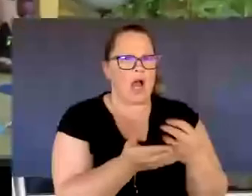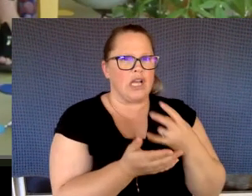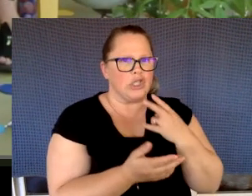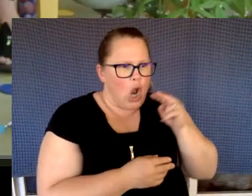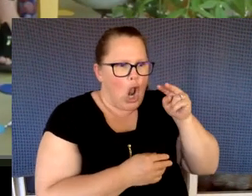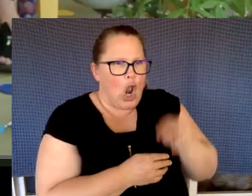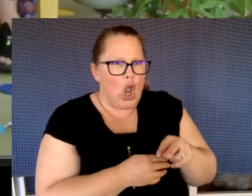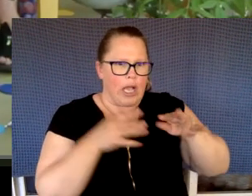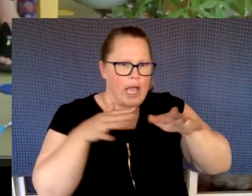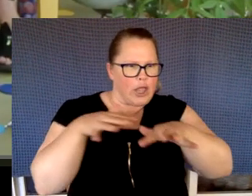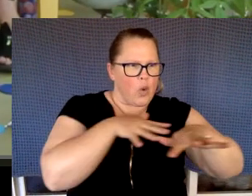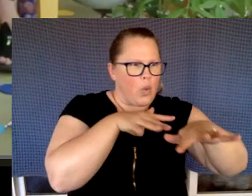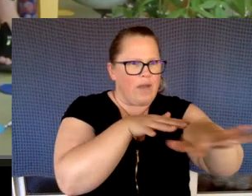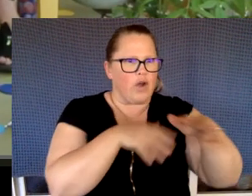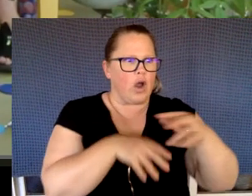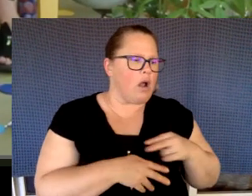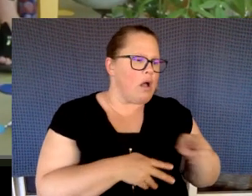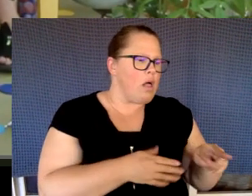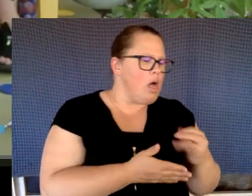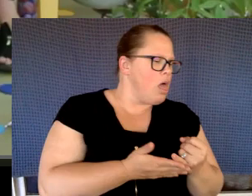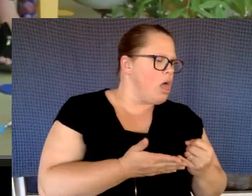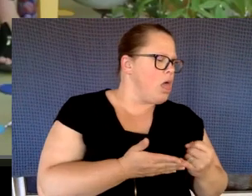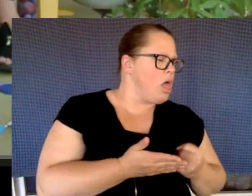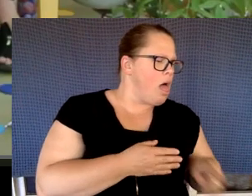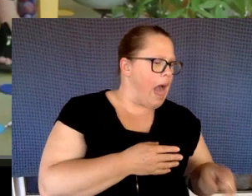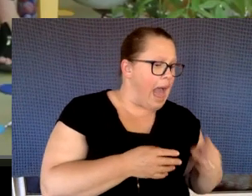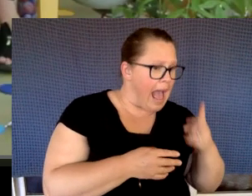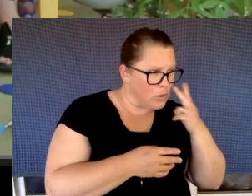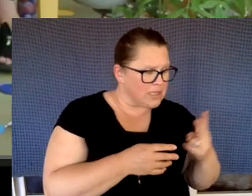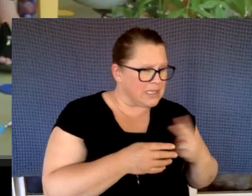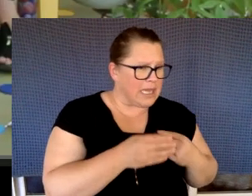pebbles that lined the riverbed and at the leaves and stalks of plants.